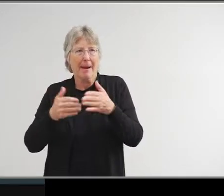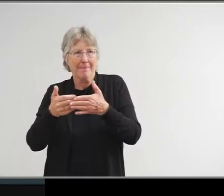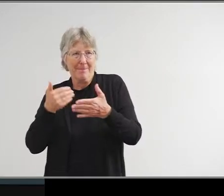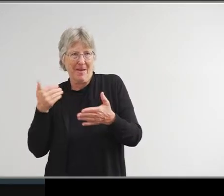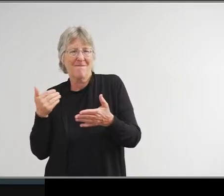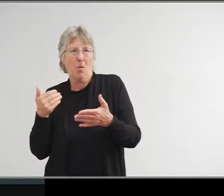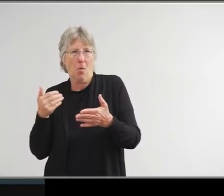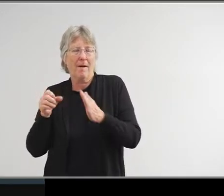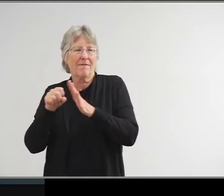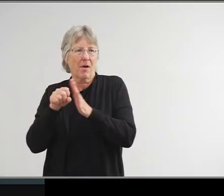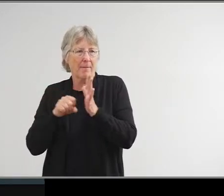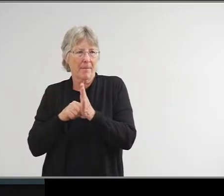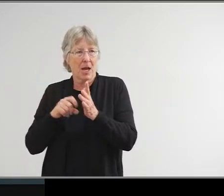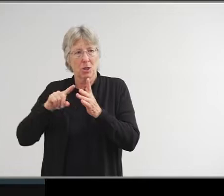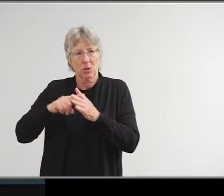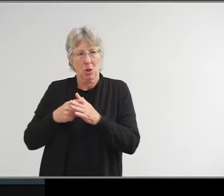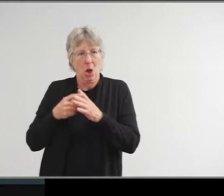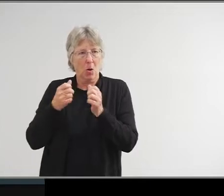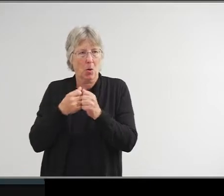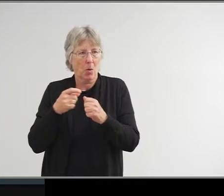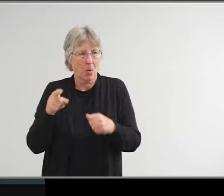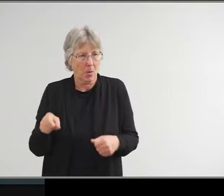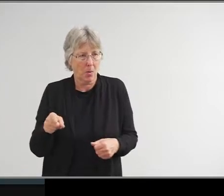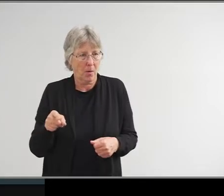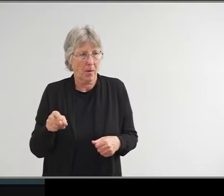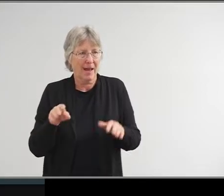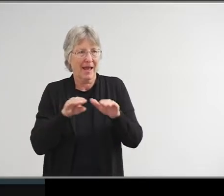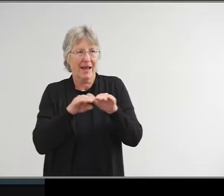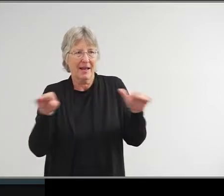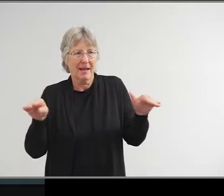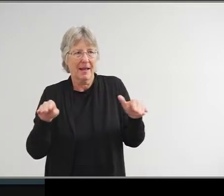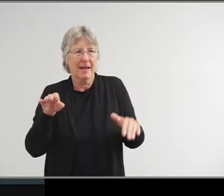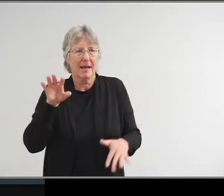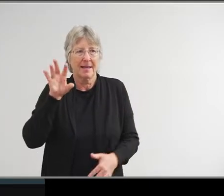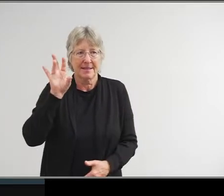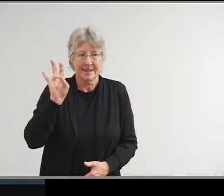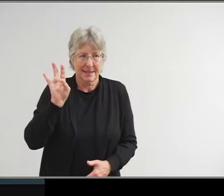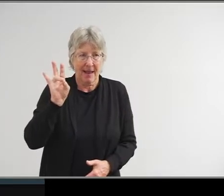So we started with the level of seven cases per 100,000,